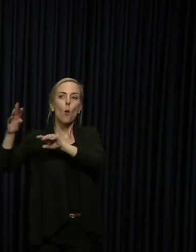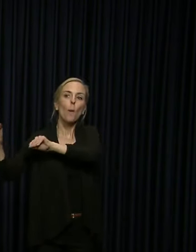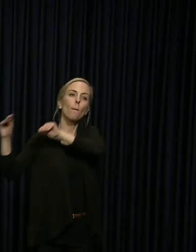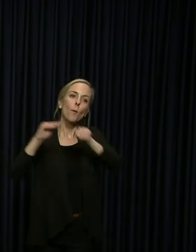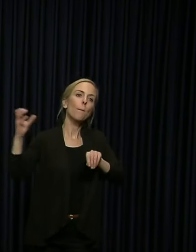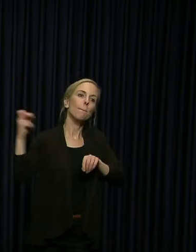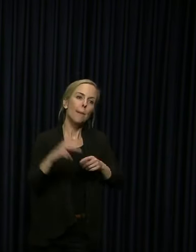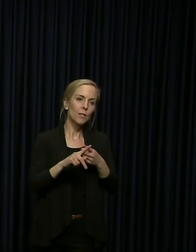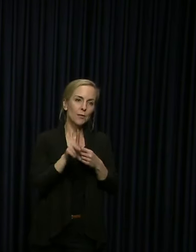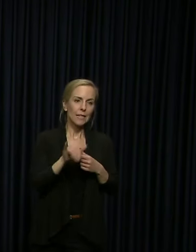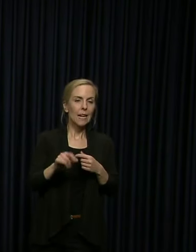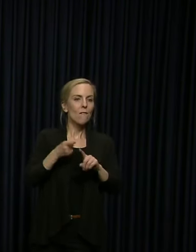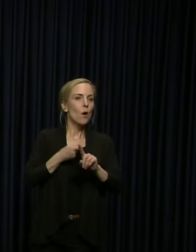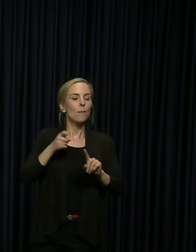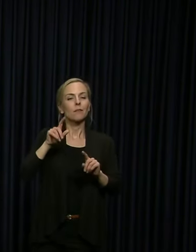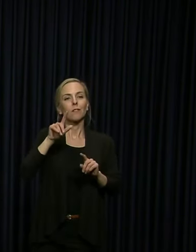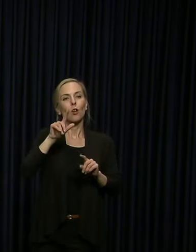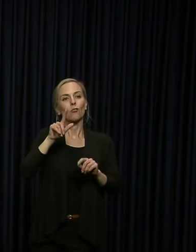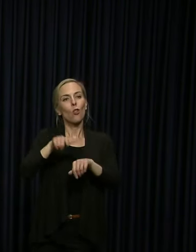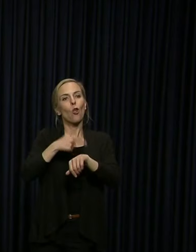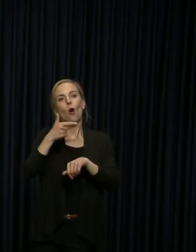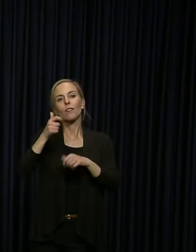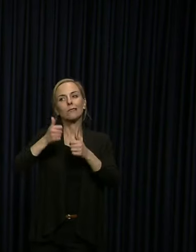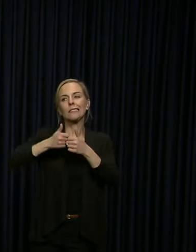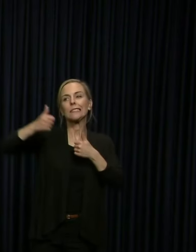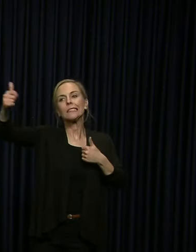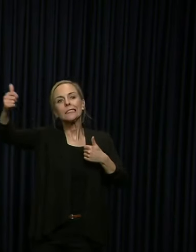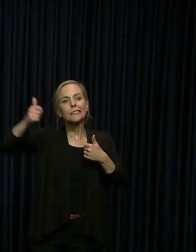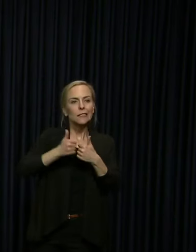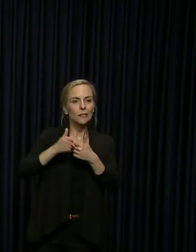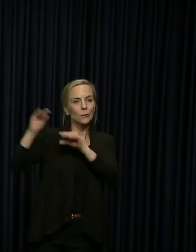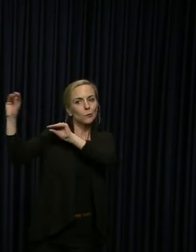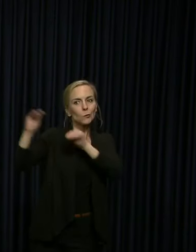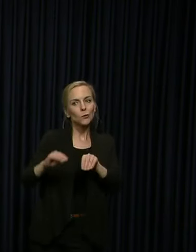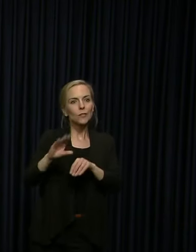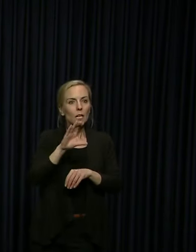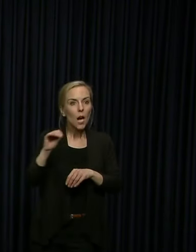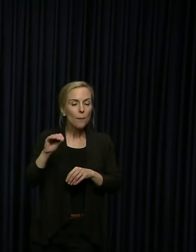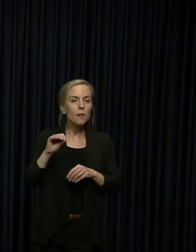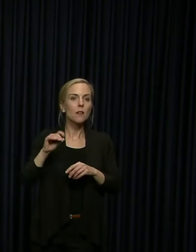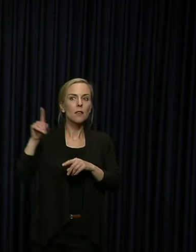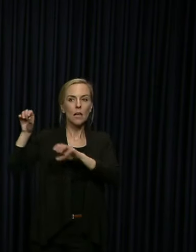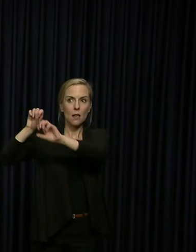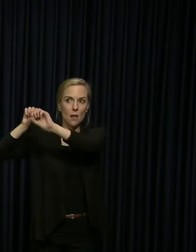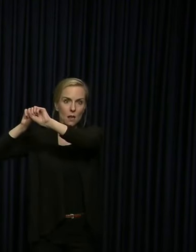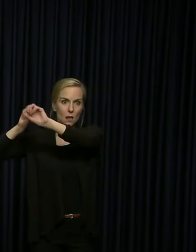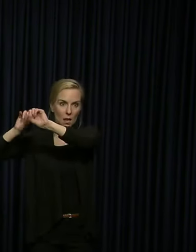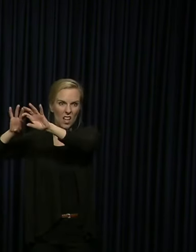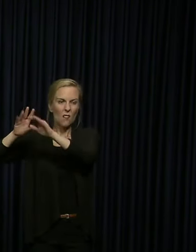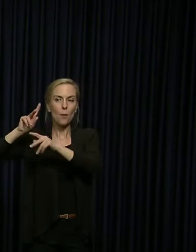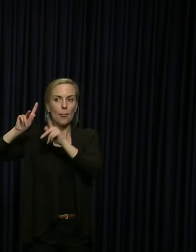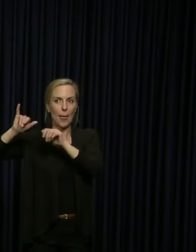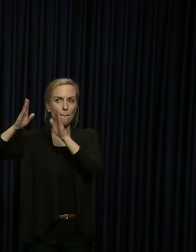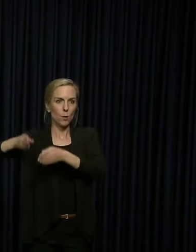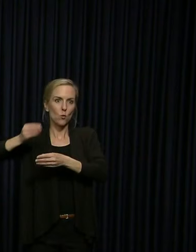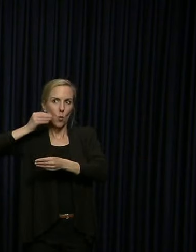HERE. THE QUESTION IS WHETHER THERE ARE QUESTIONS RAISED NATIONALLY ABOUT WHETHER THE DEATH TOLL